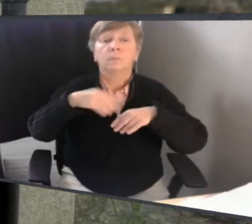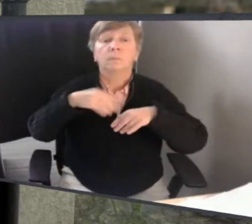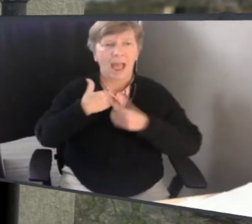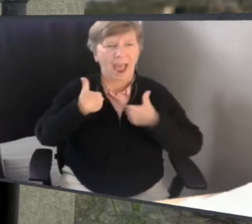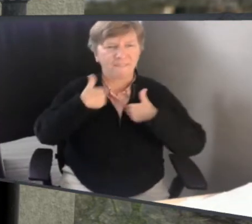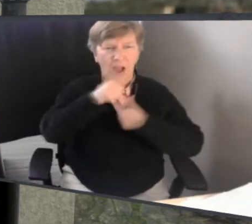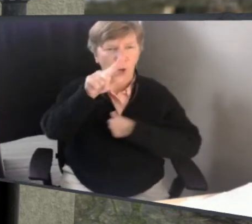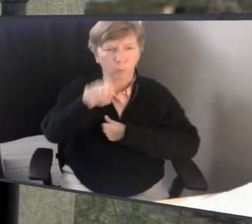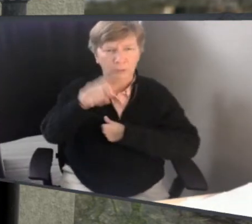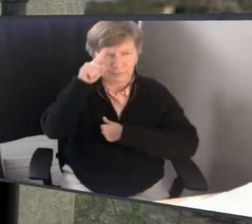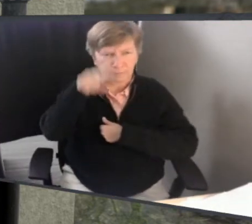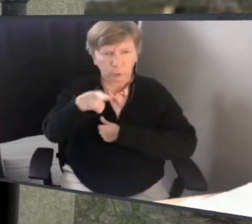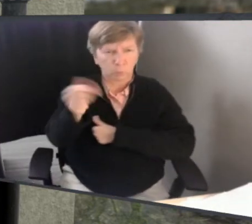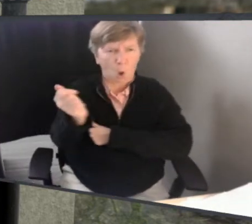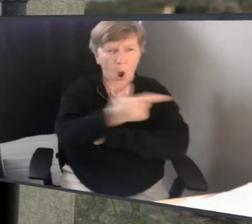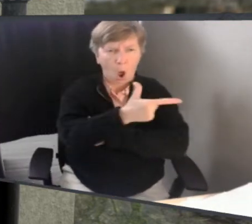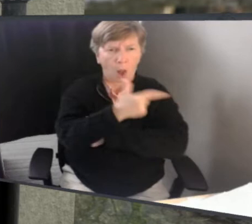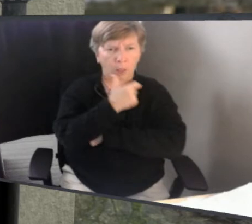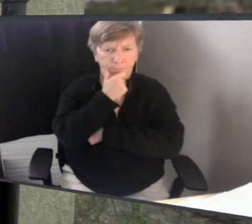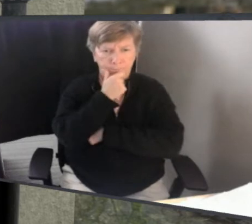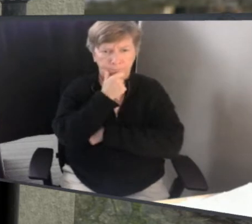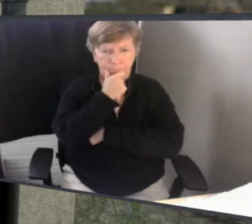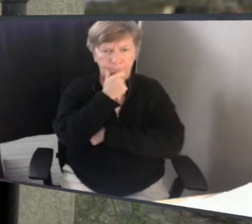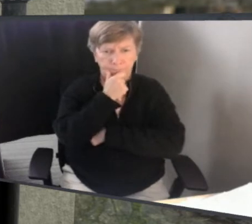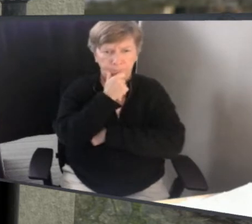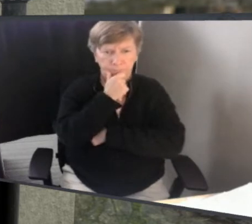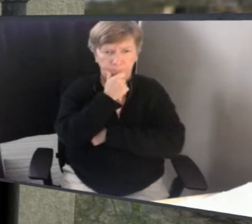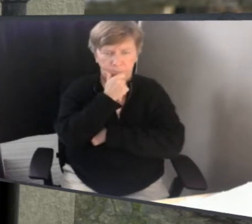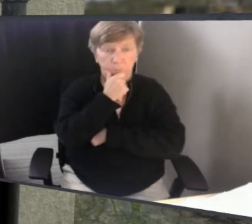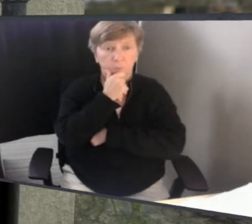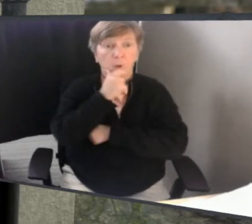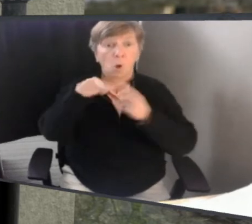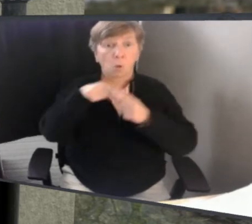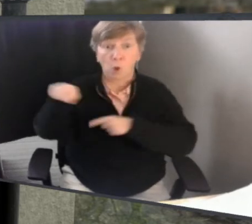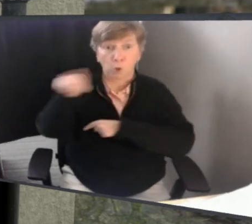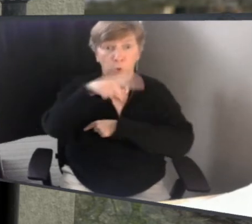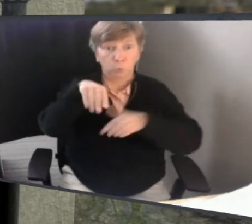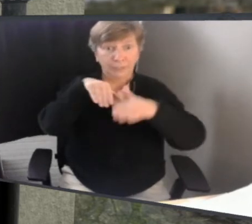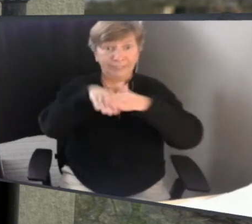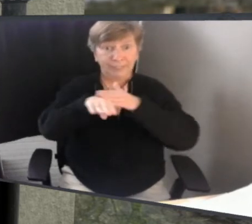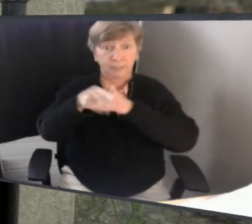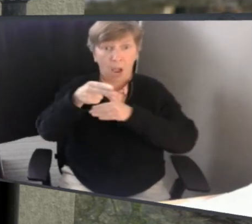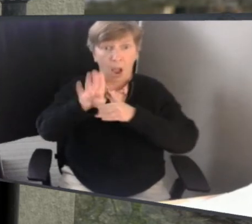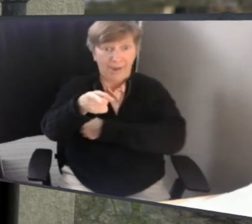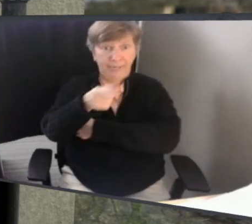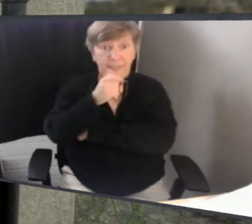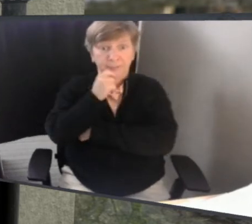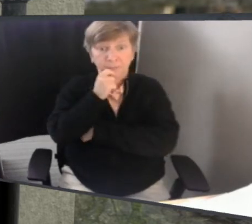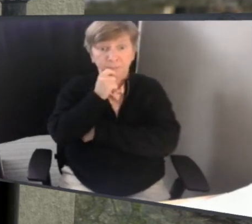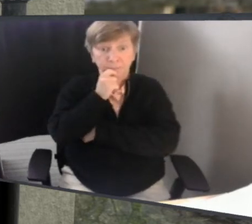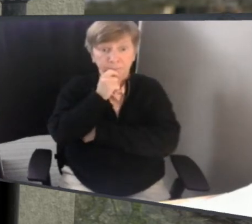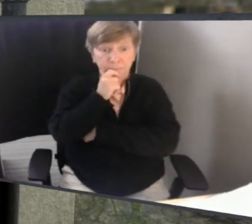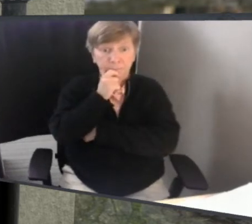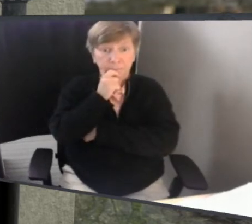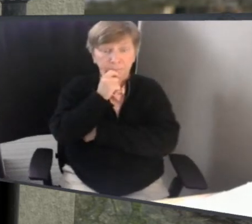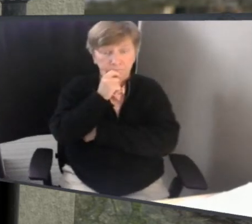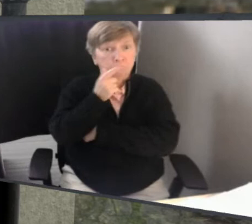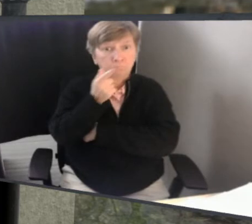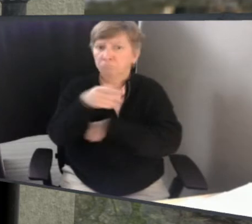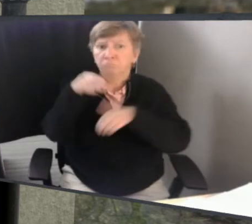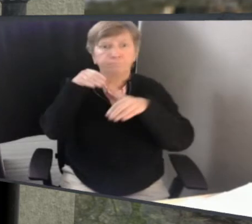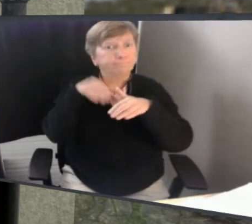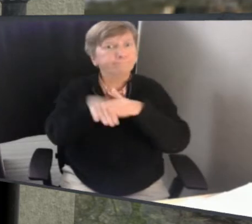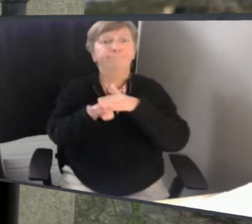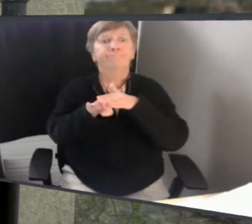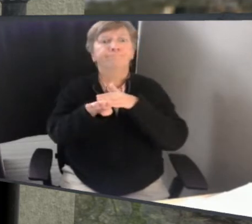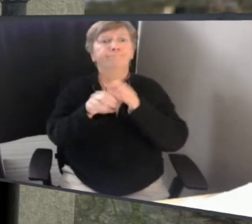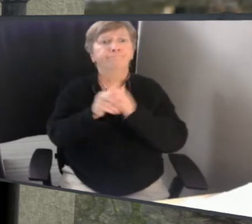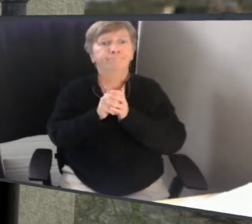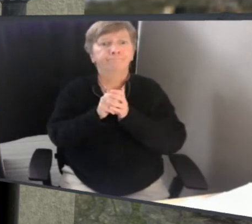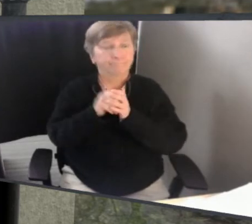Alright, so next, I have a question for everyone here. When you came into this Hubs room today, when